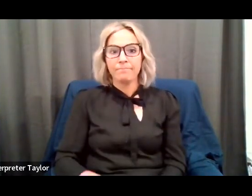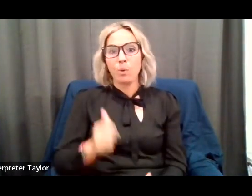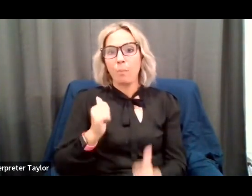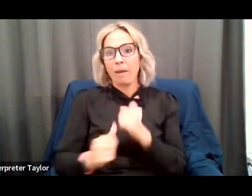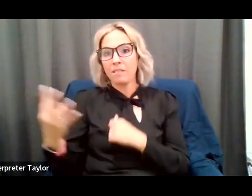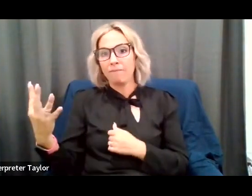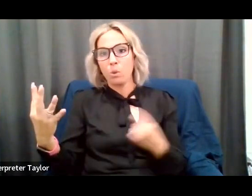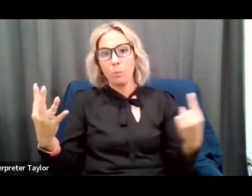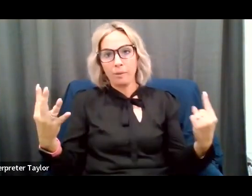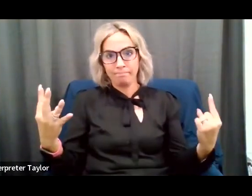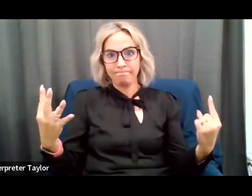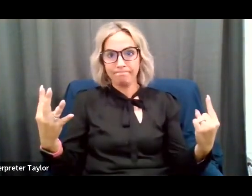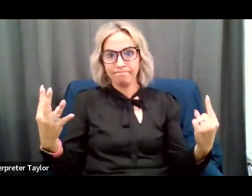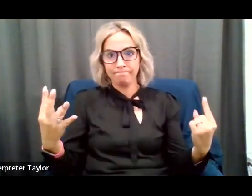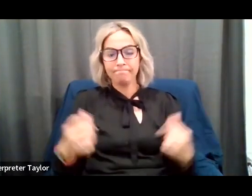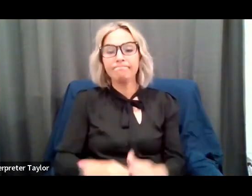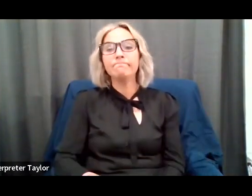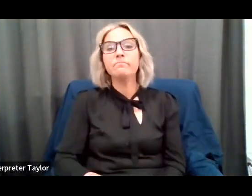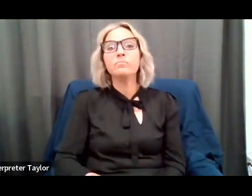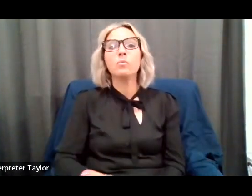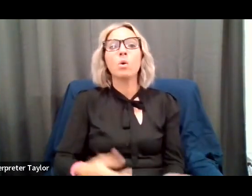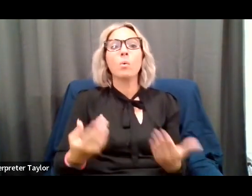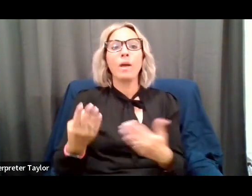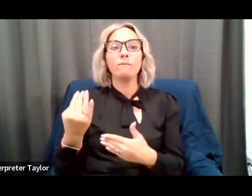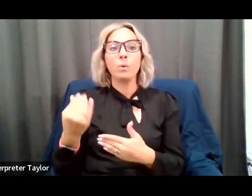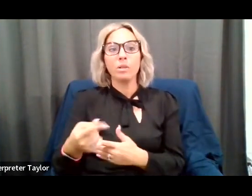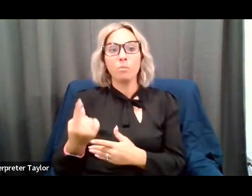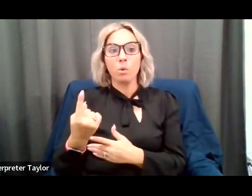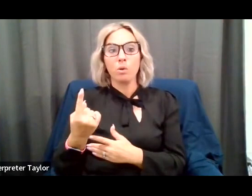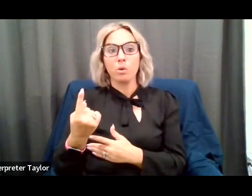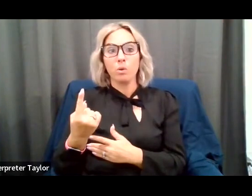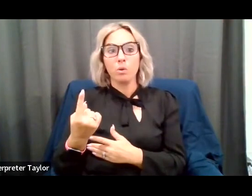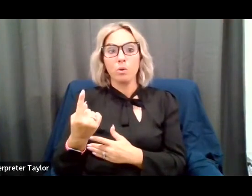Okay. We've pulled Item 14 point... well